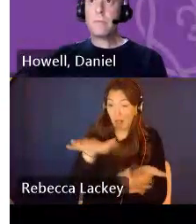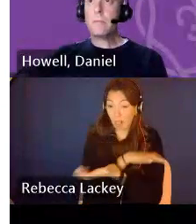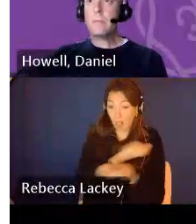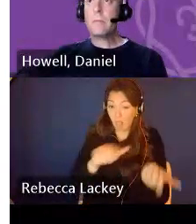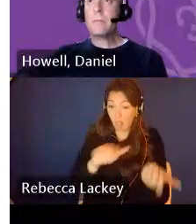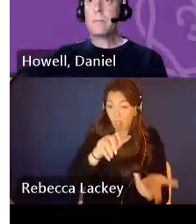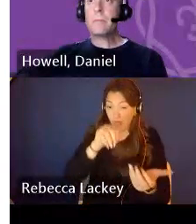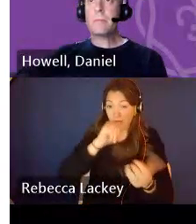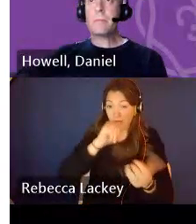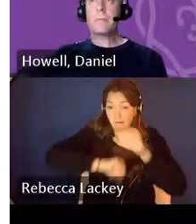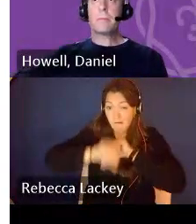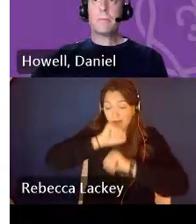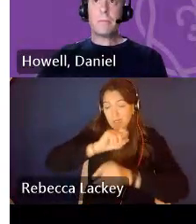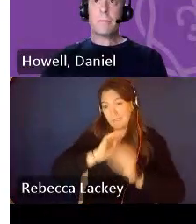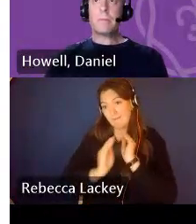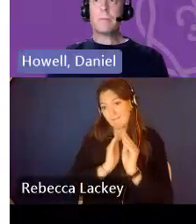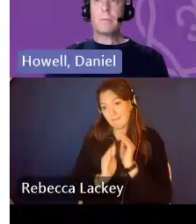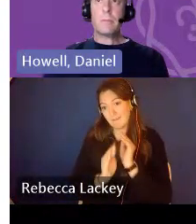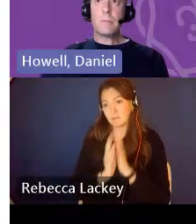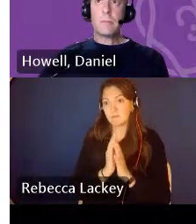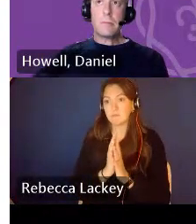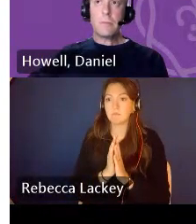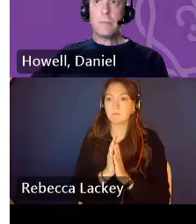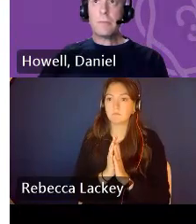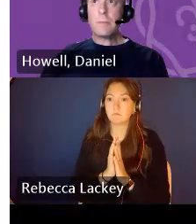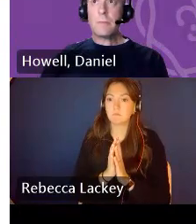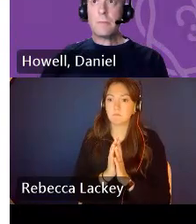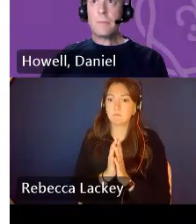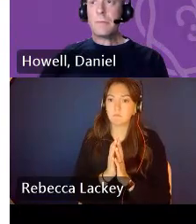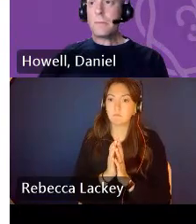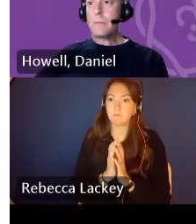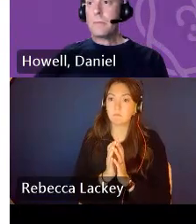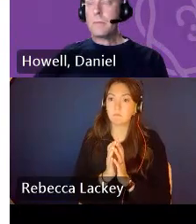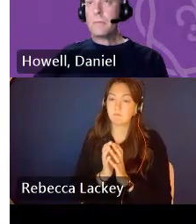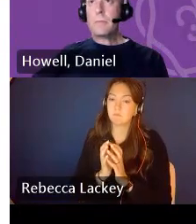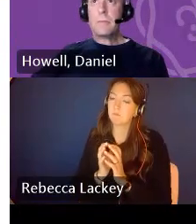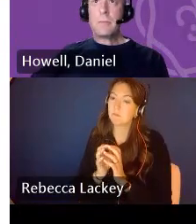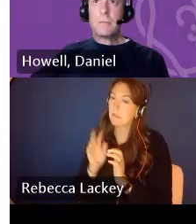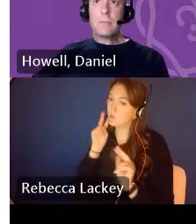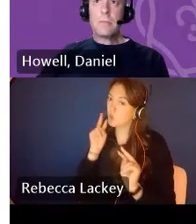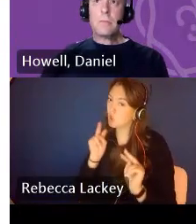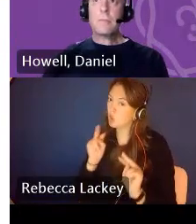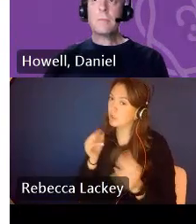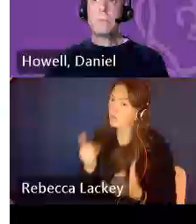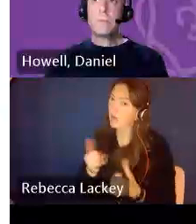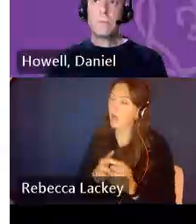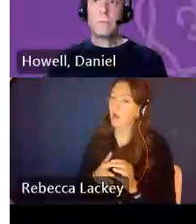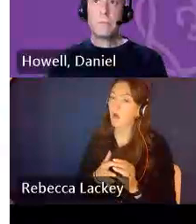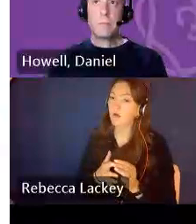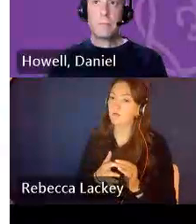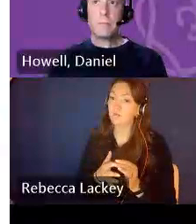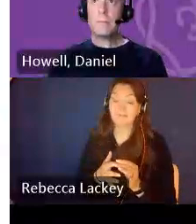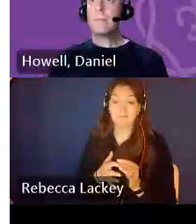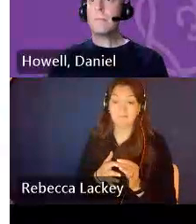to be fixed. Um, I think we're keeping an eye on that pretty closely and and uh if any additional